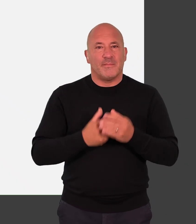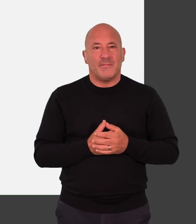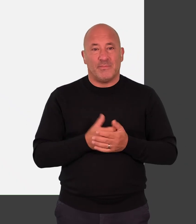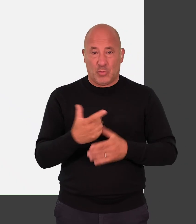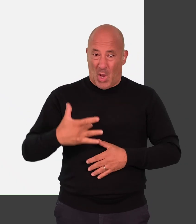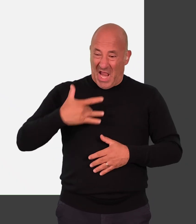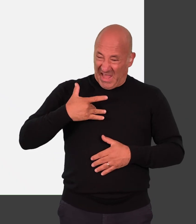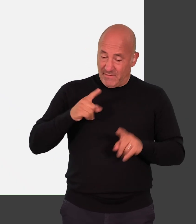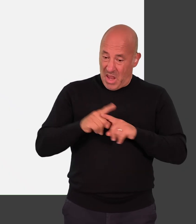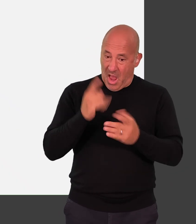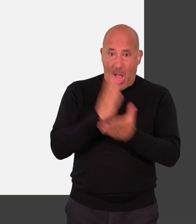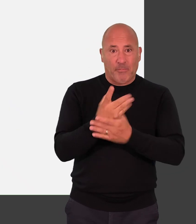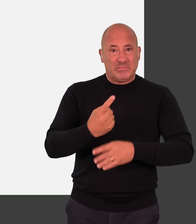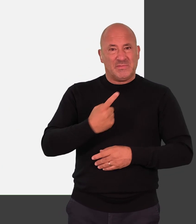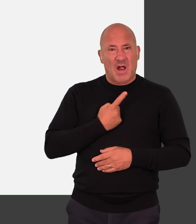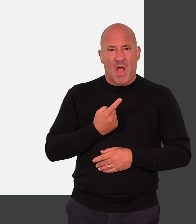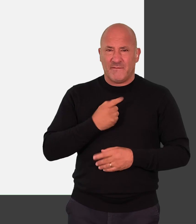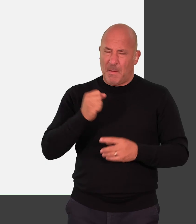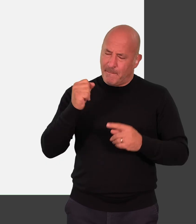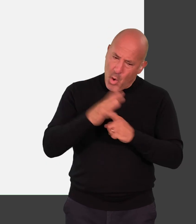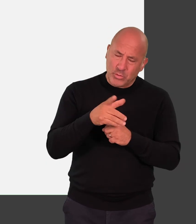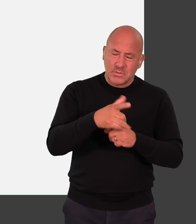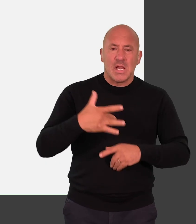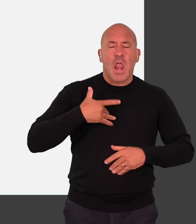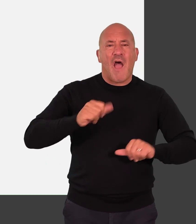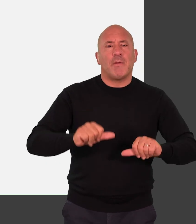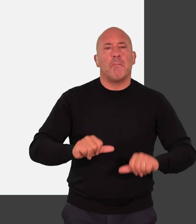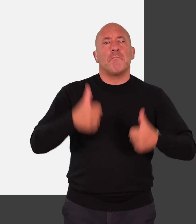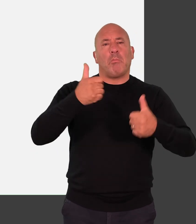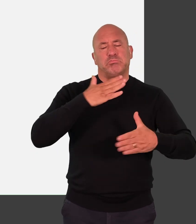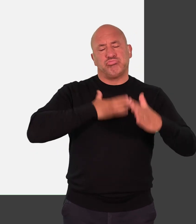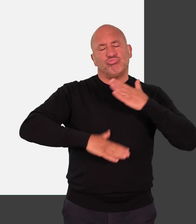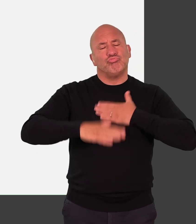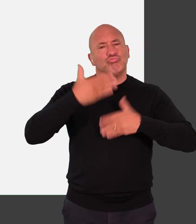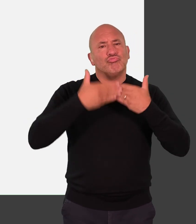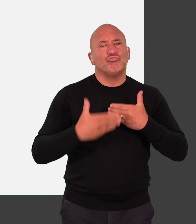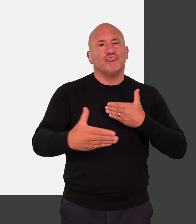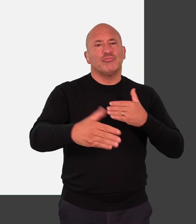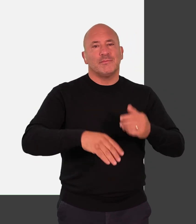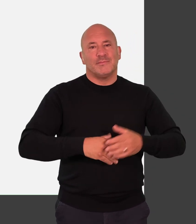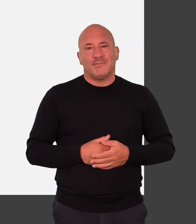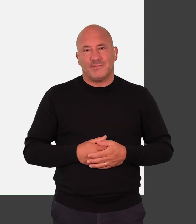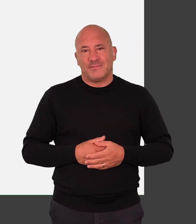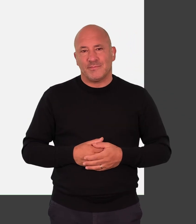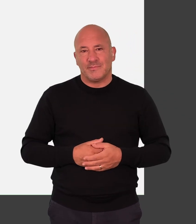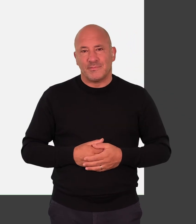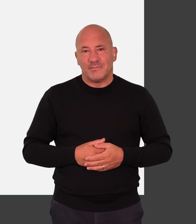Living as genuine self is central to living a fulfilling life.